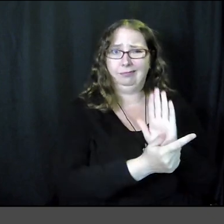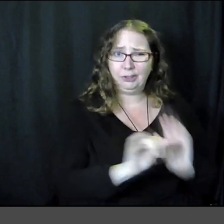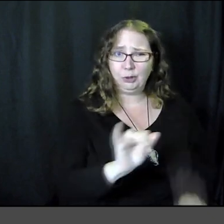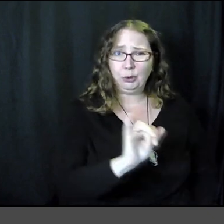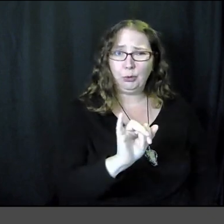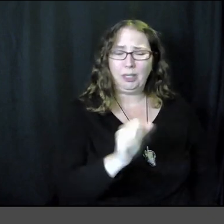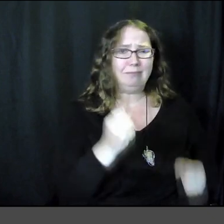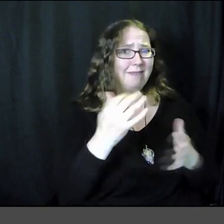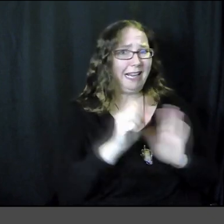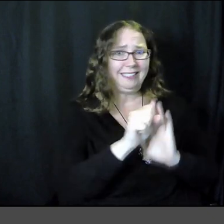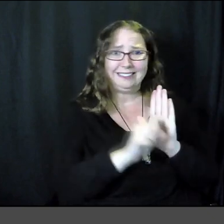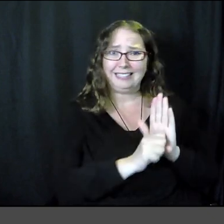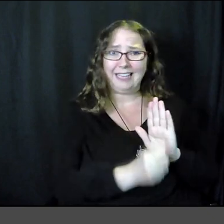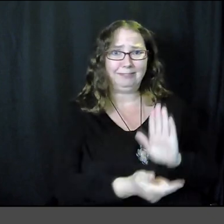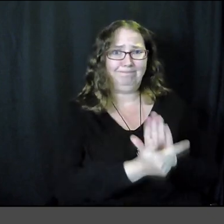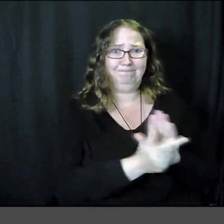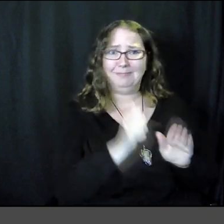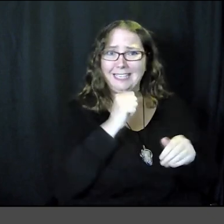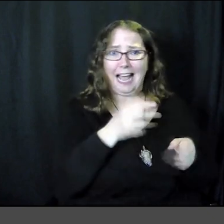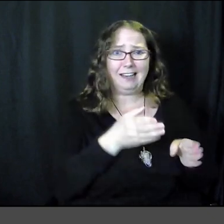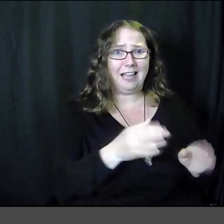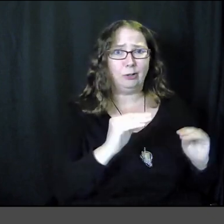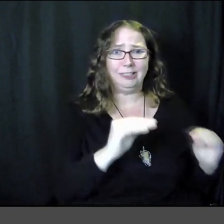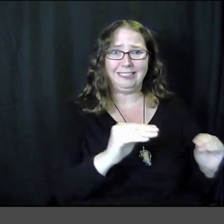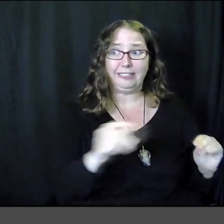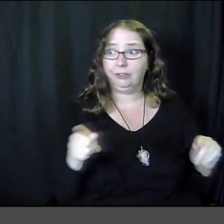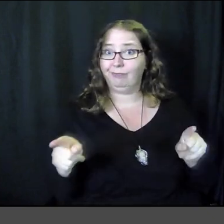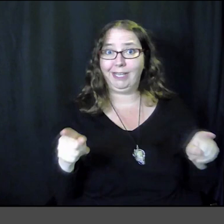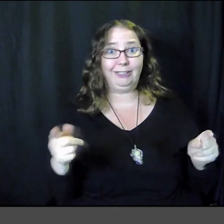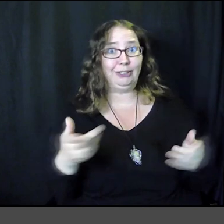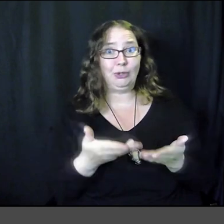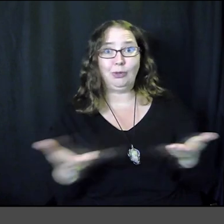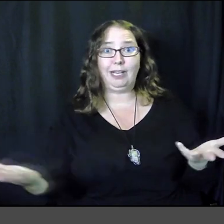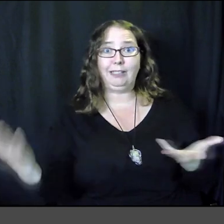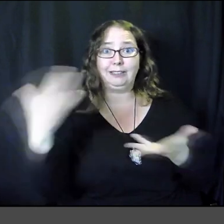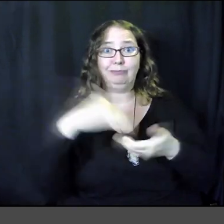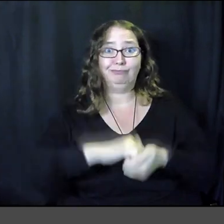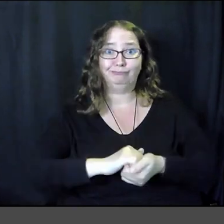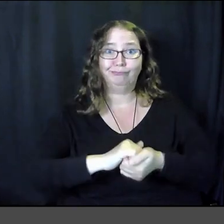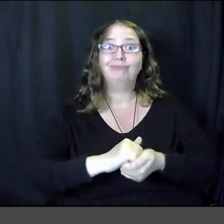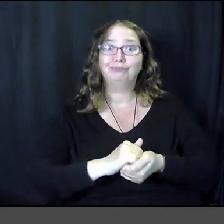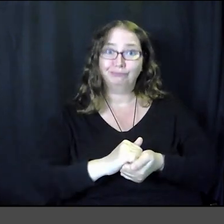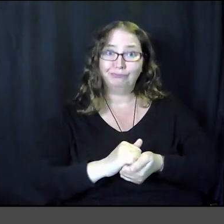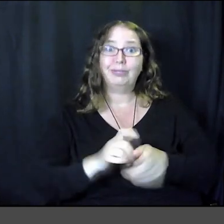SO THESE TWO THINGS GO TOGETHER. AND AS WE KNOW, THE EXPERIENCES AND BODIES OF KNOWLEDGE